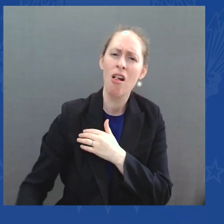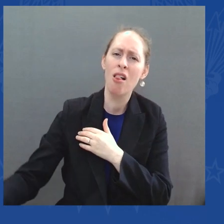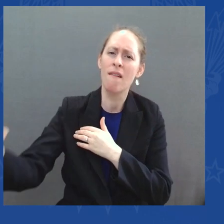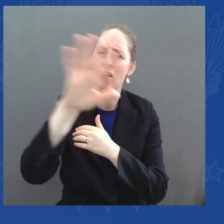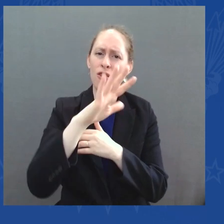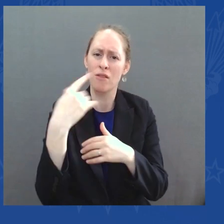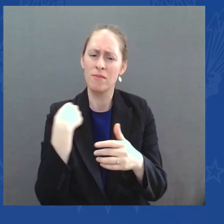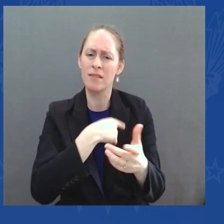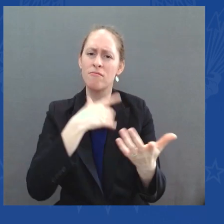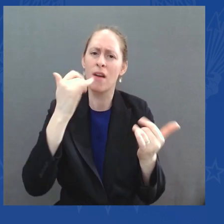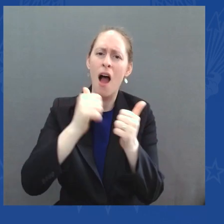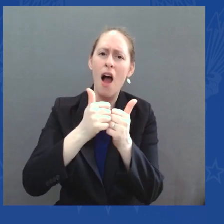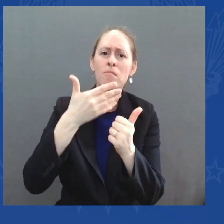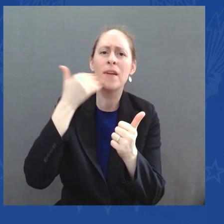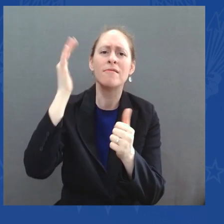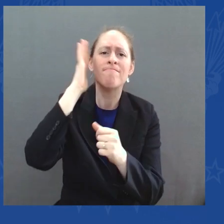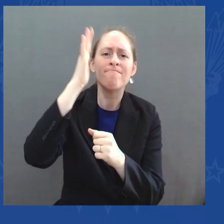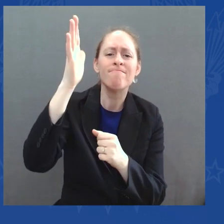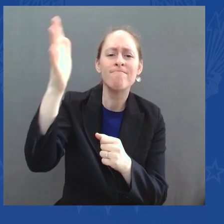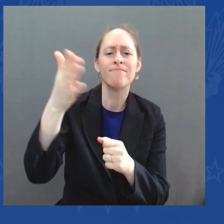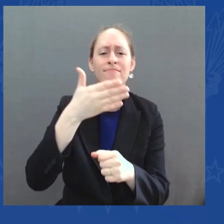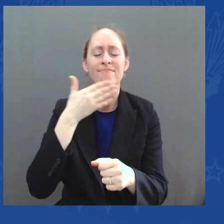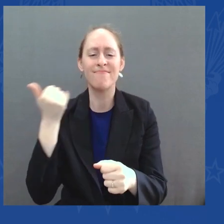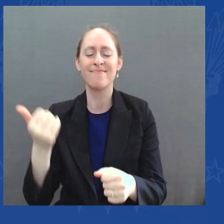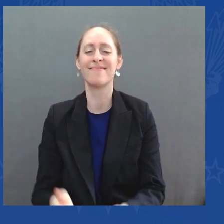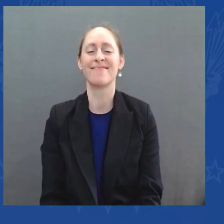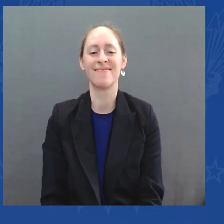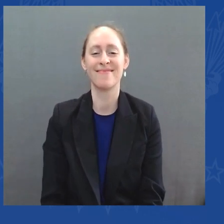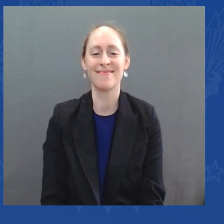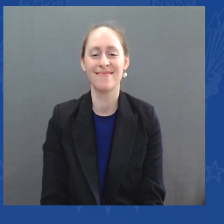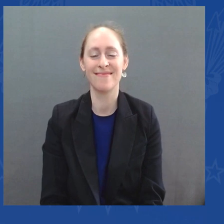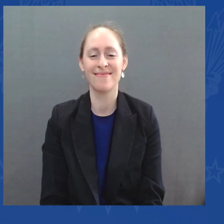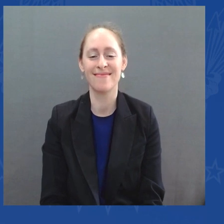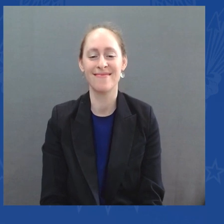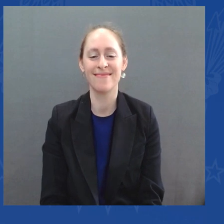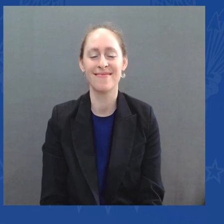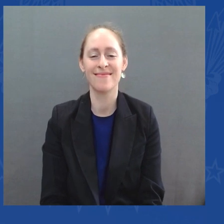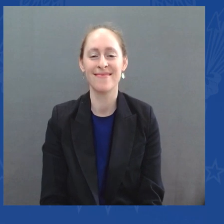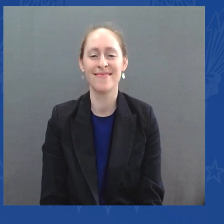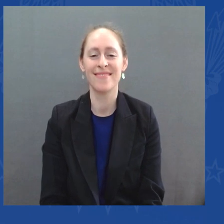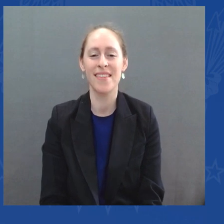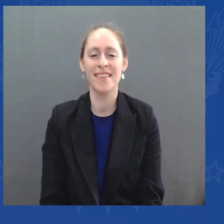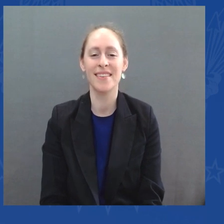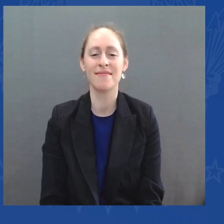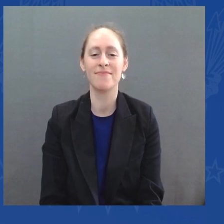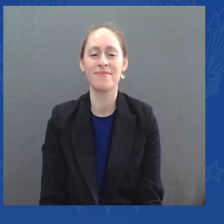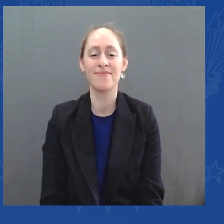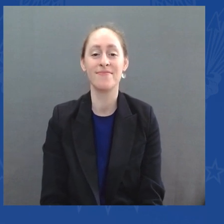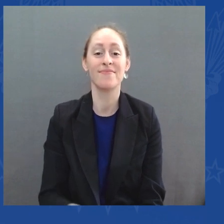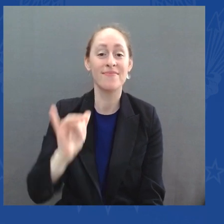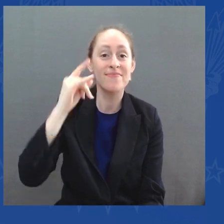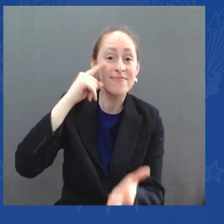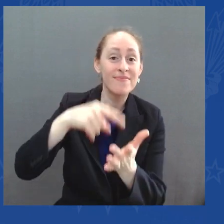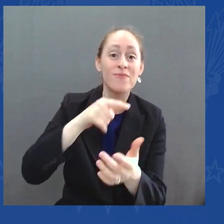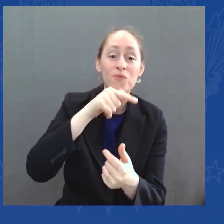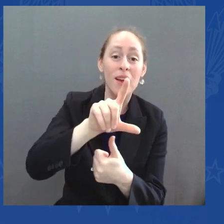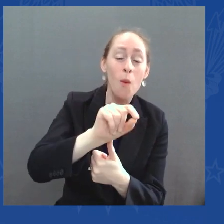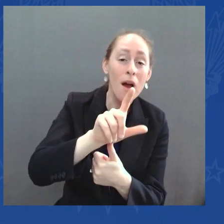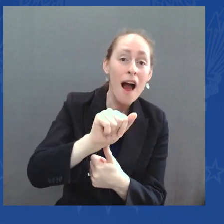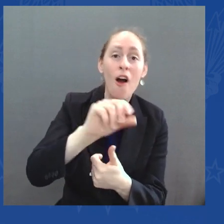for the Lolas and Jadas. It's my honor now to introduce one of the faces of American infrastructure,